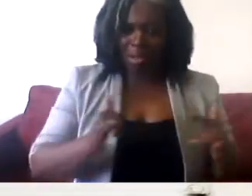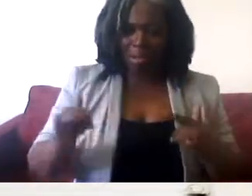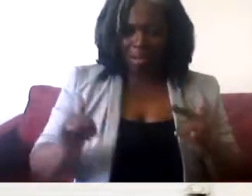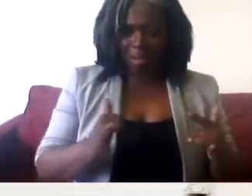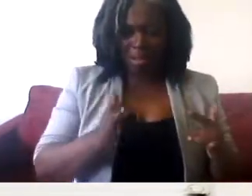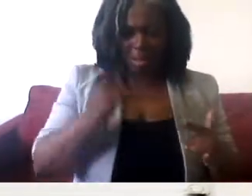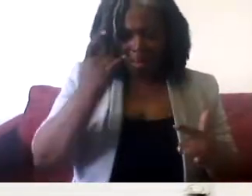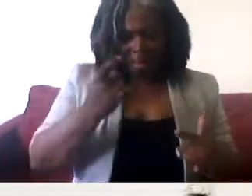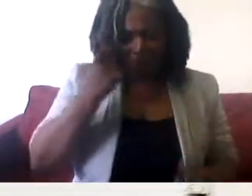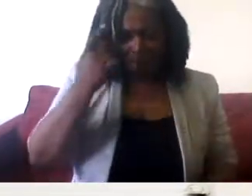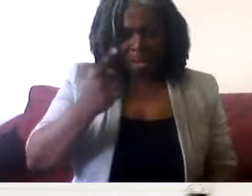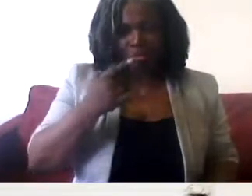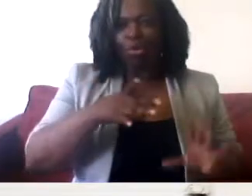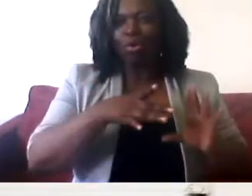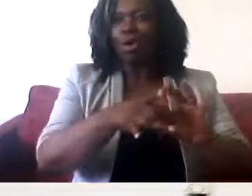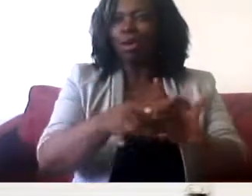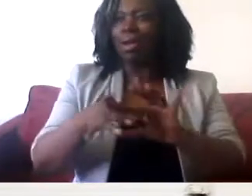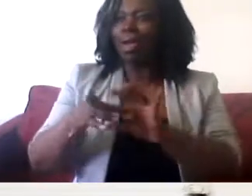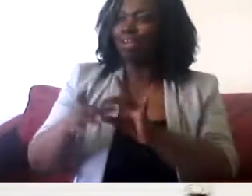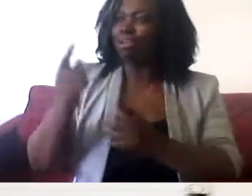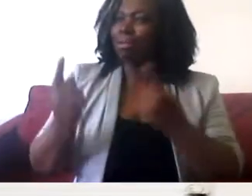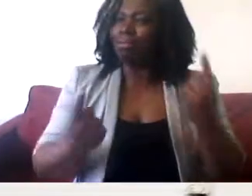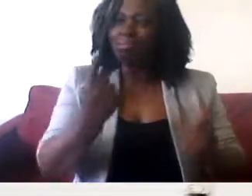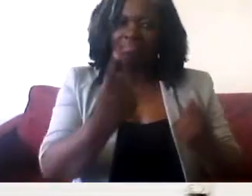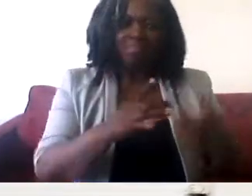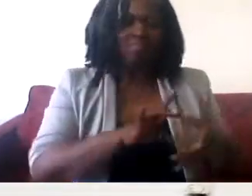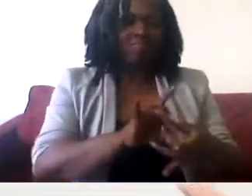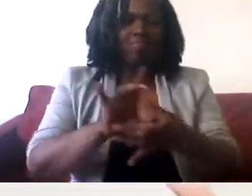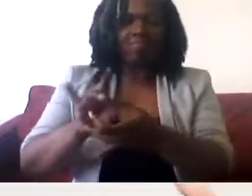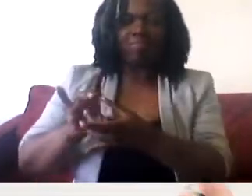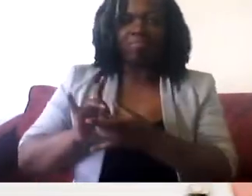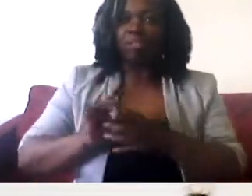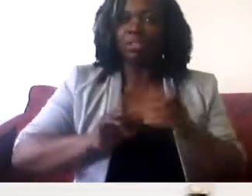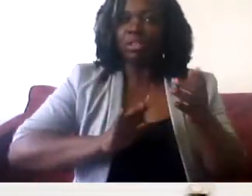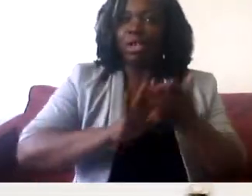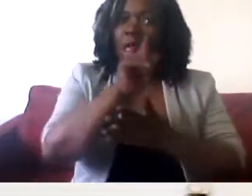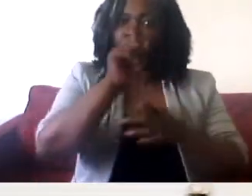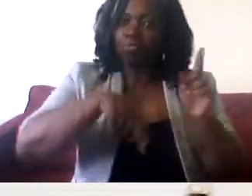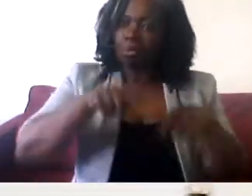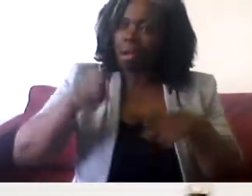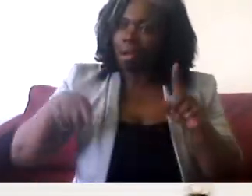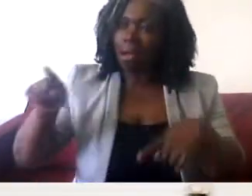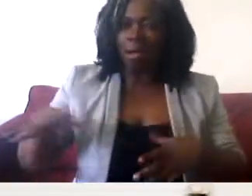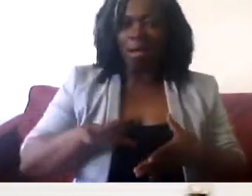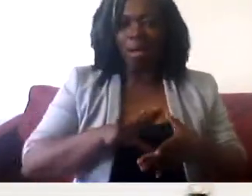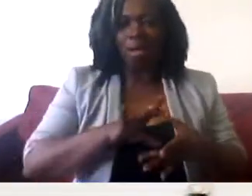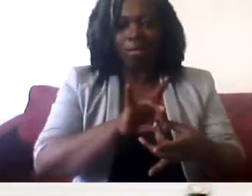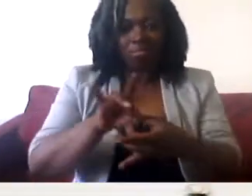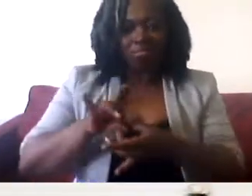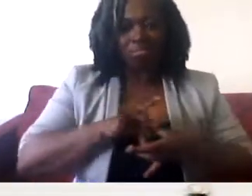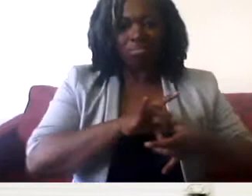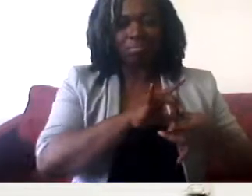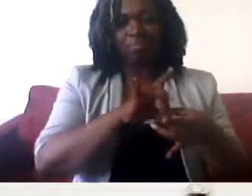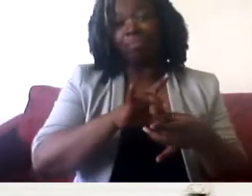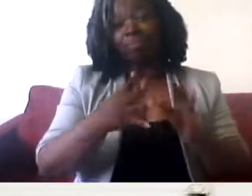about connections: the connections we have to each other, the connections we